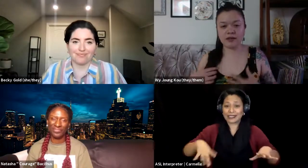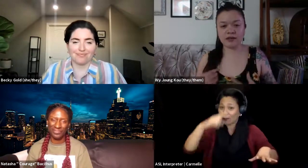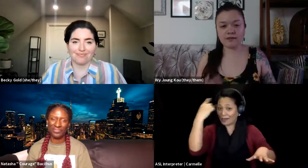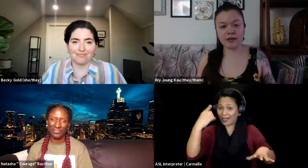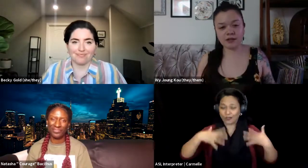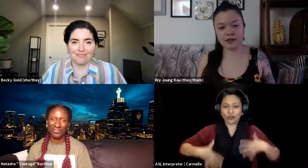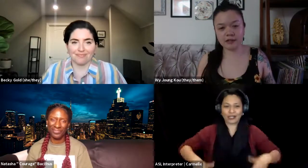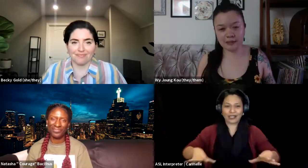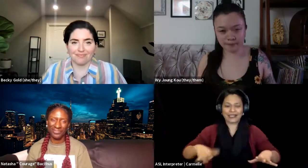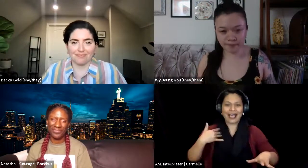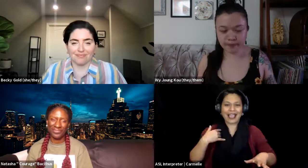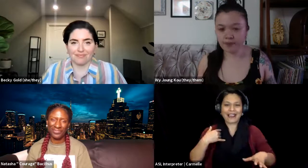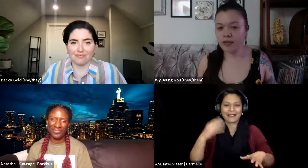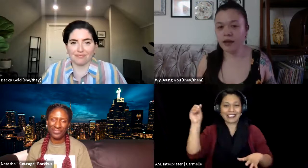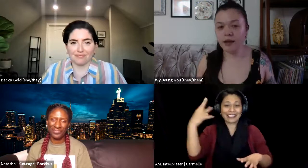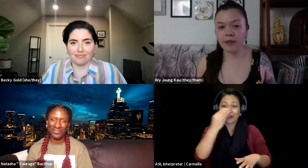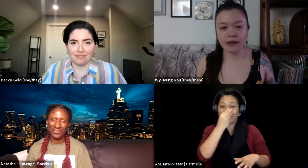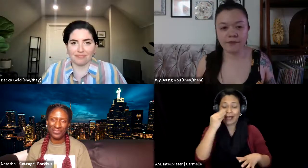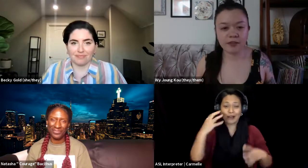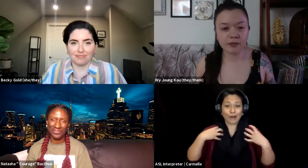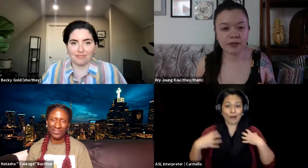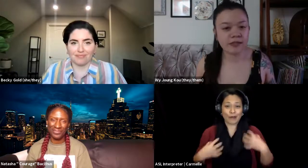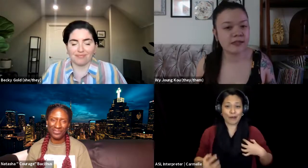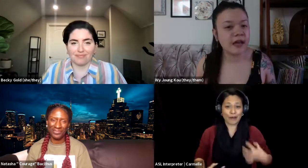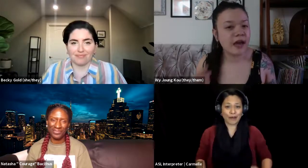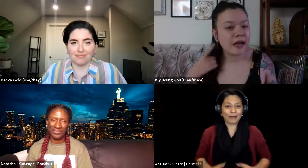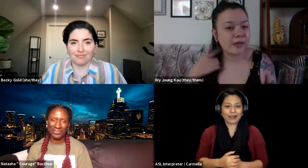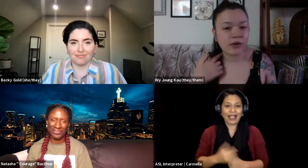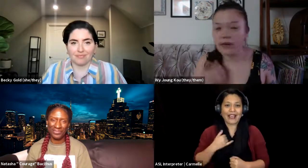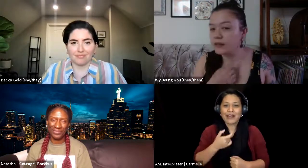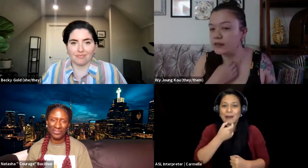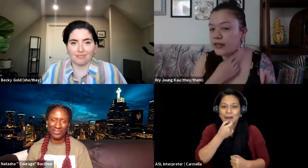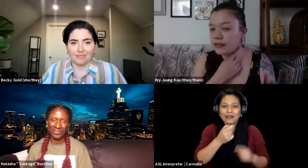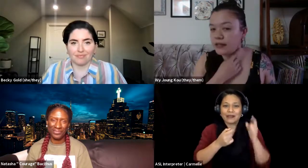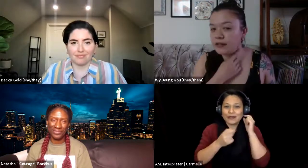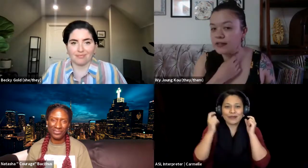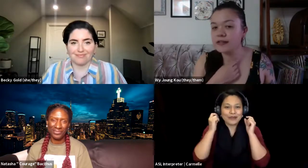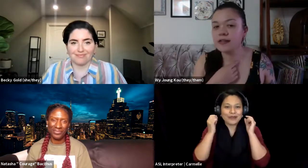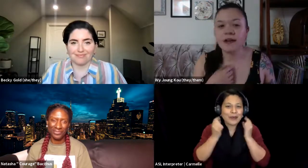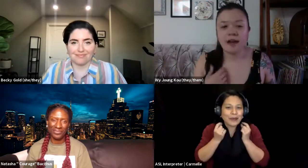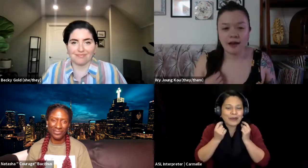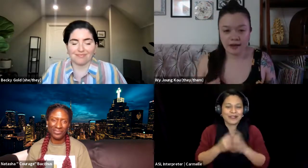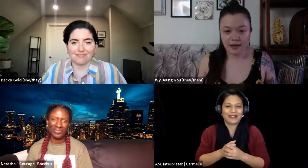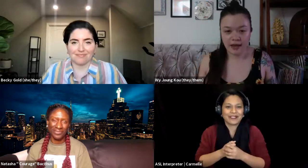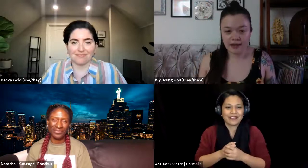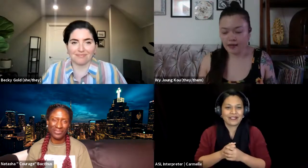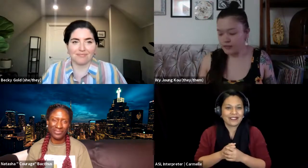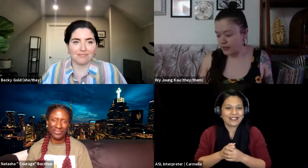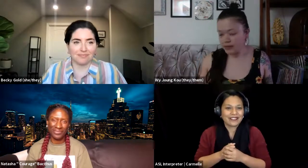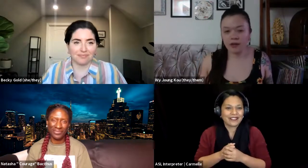sunflowers on it, i have facial piercings and i'm wearing little dangly earrings and i am sitting on